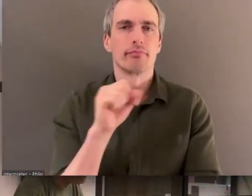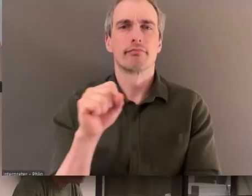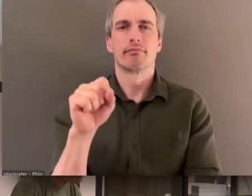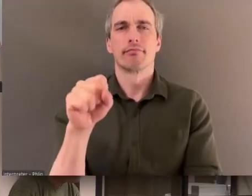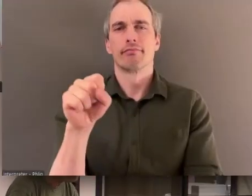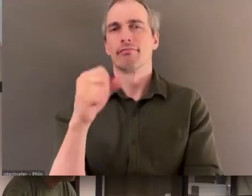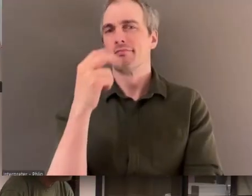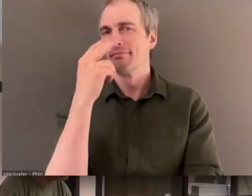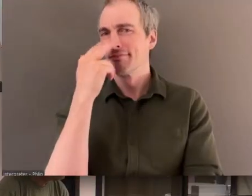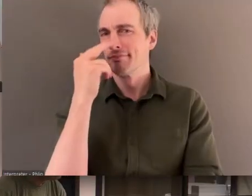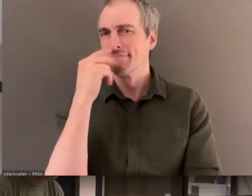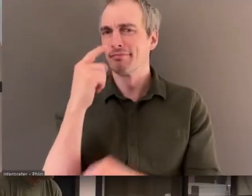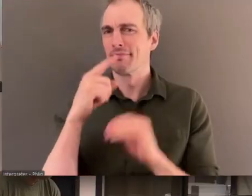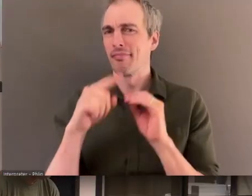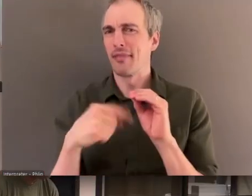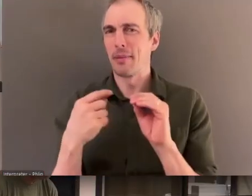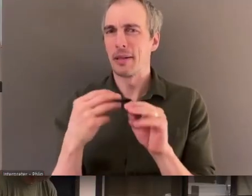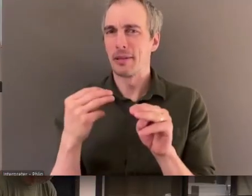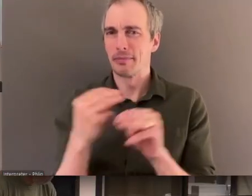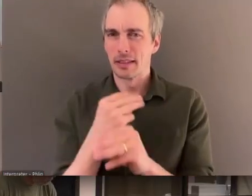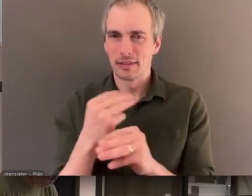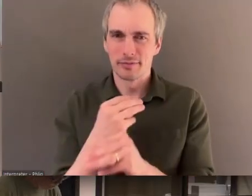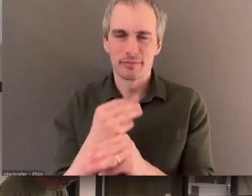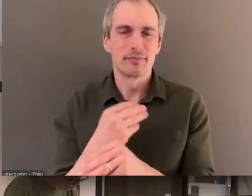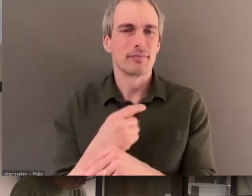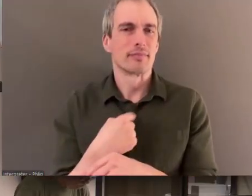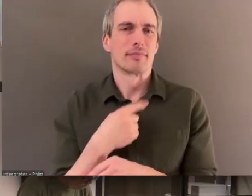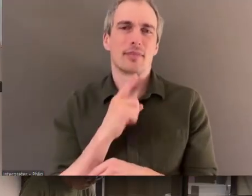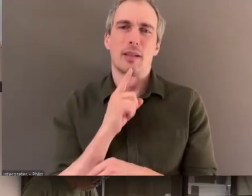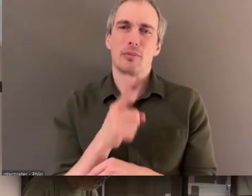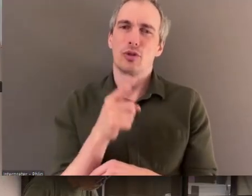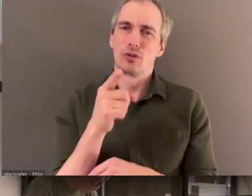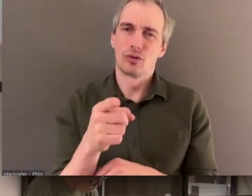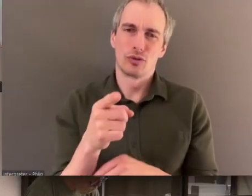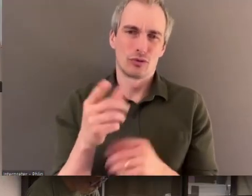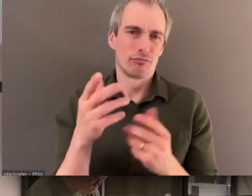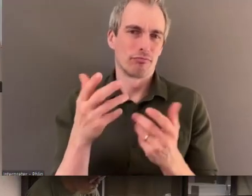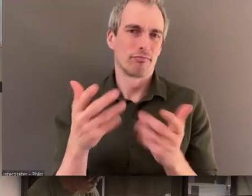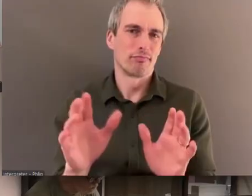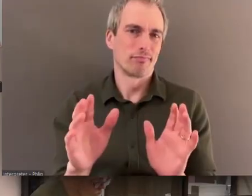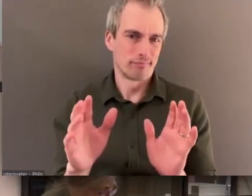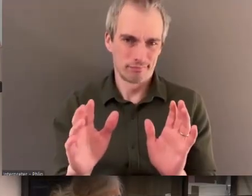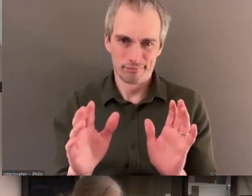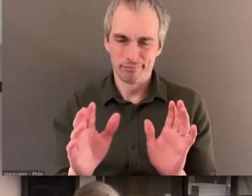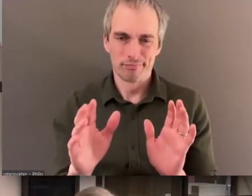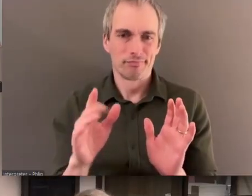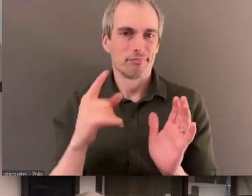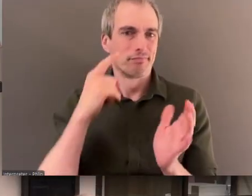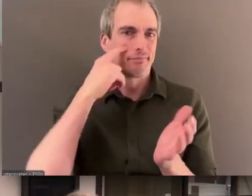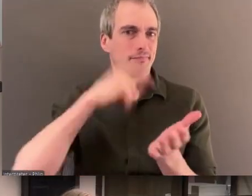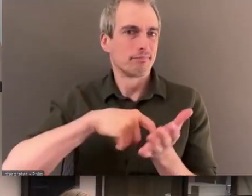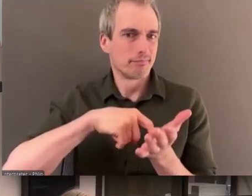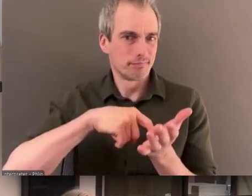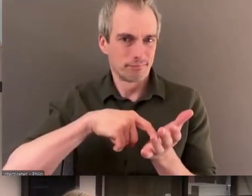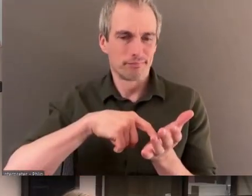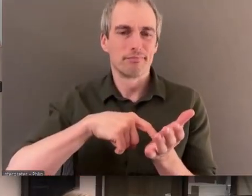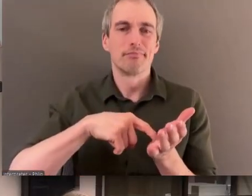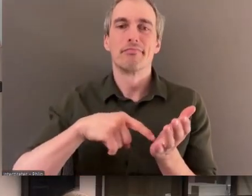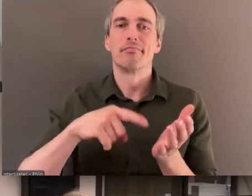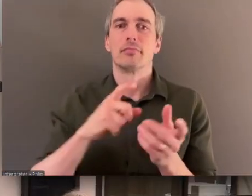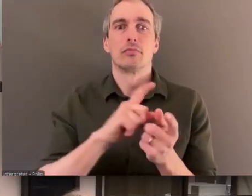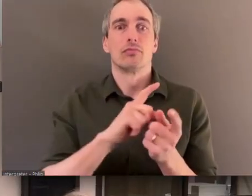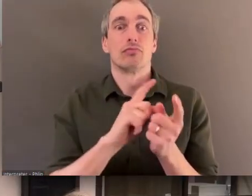As I'm sure you've discovered the process of turning PDF into something that you can